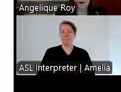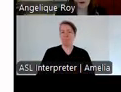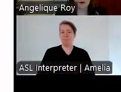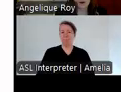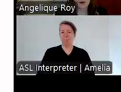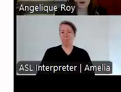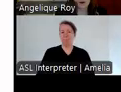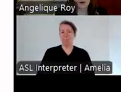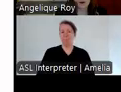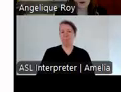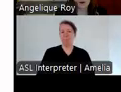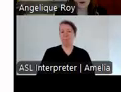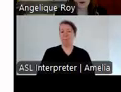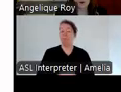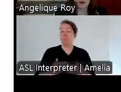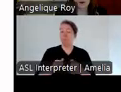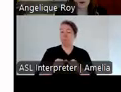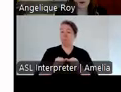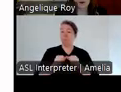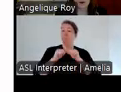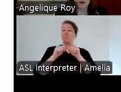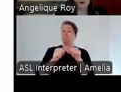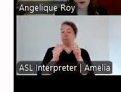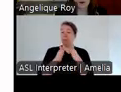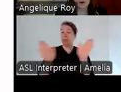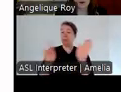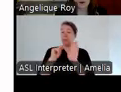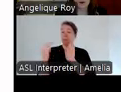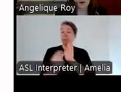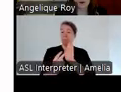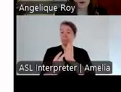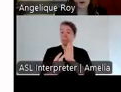continuing on with the public interface, i also wanted to mention that the accessibility